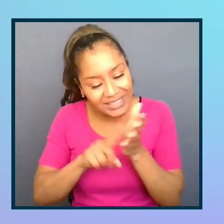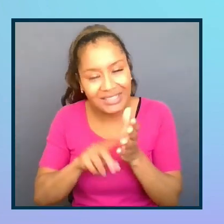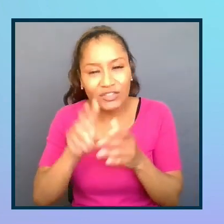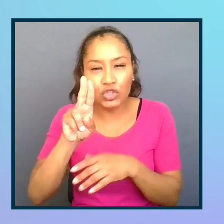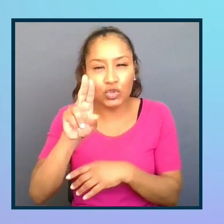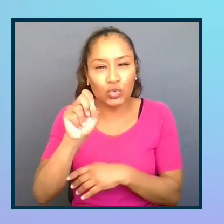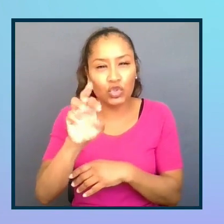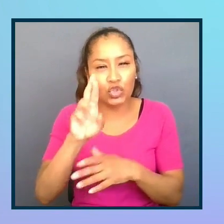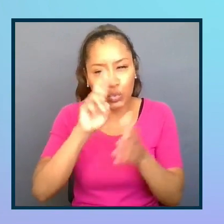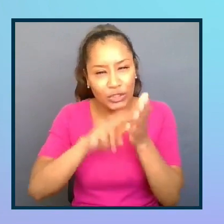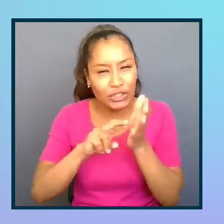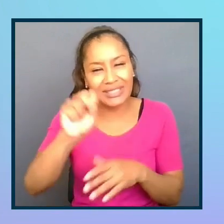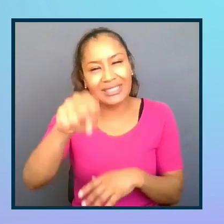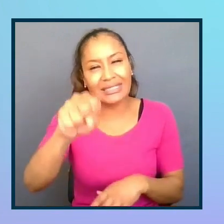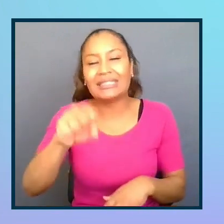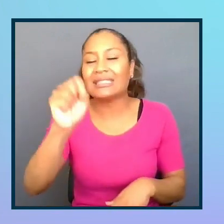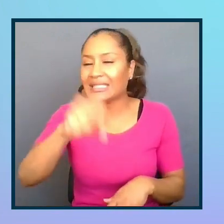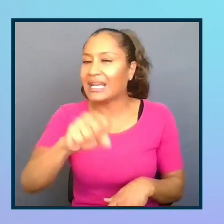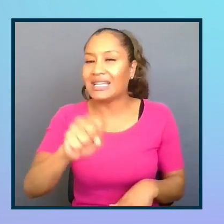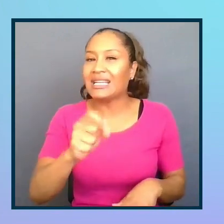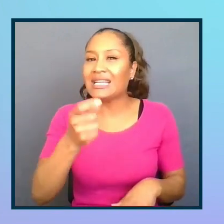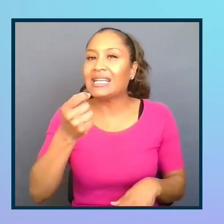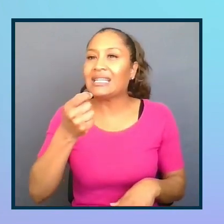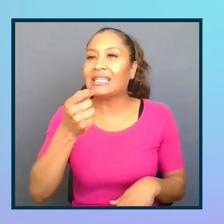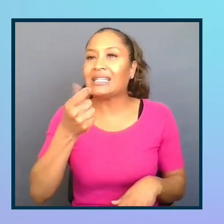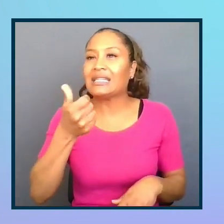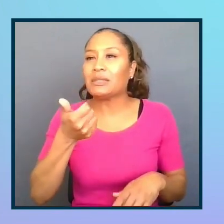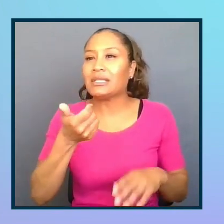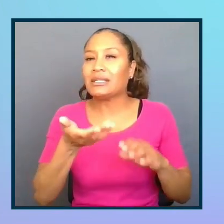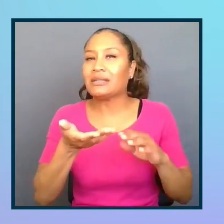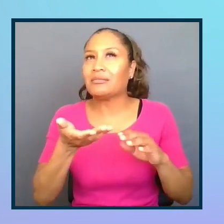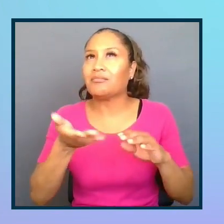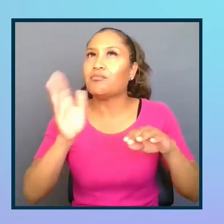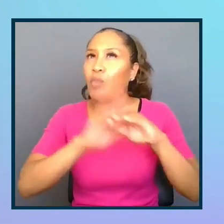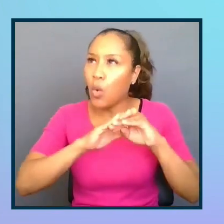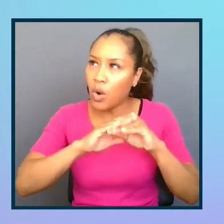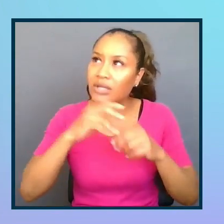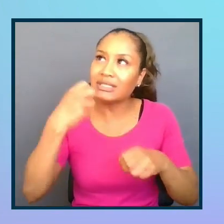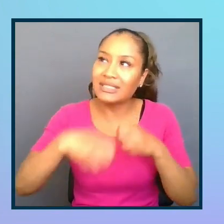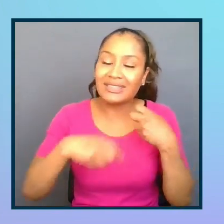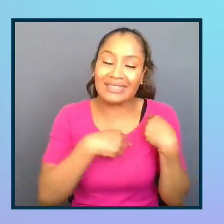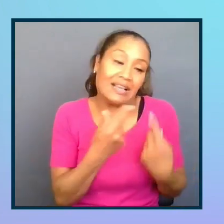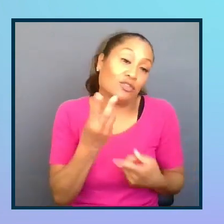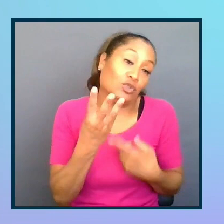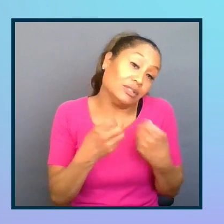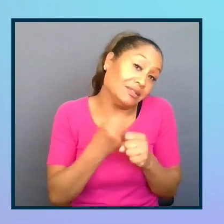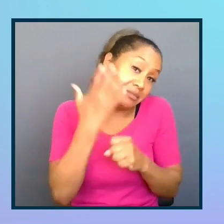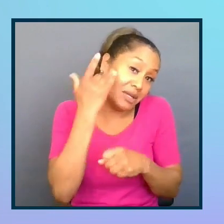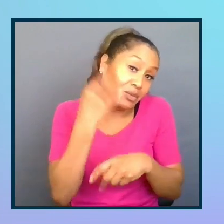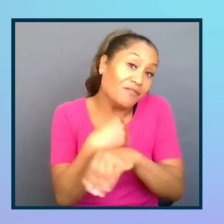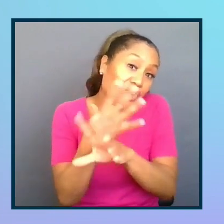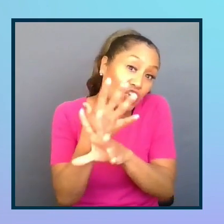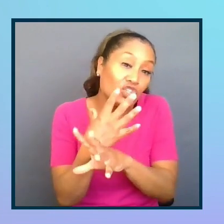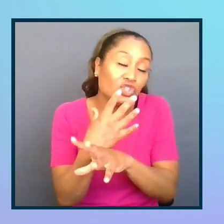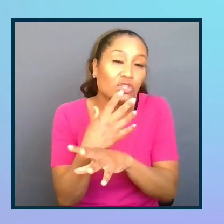So yeah, it's been a little bit more difficult over the last few years 'cause we've been virtual and working out how to do user testing